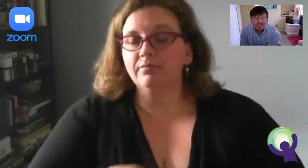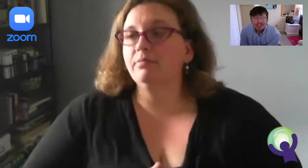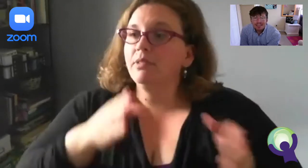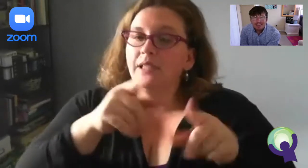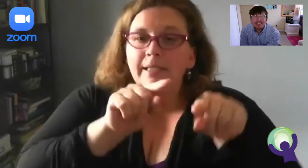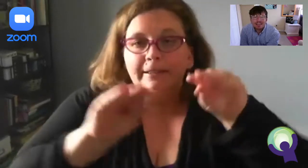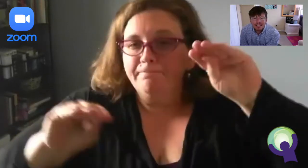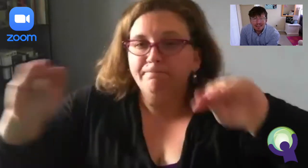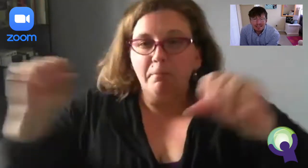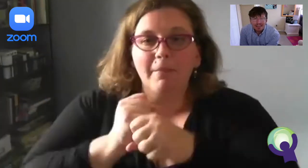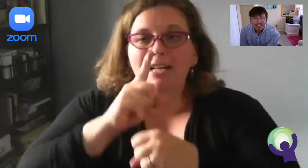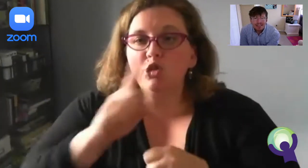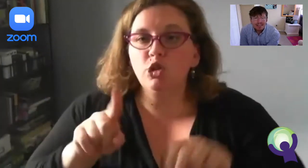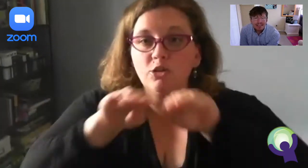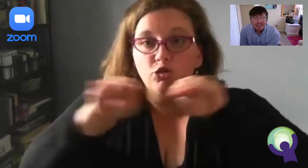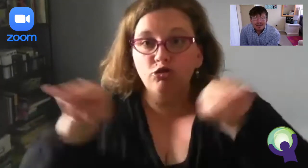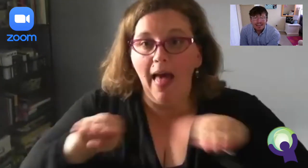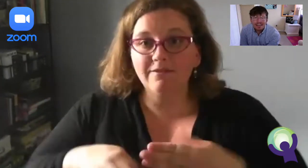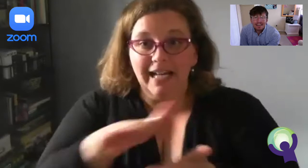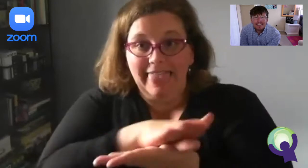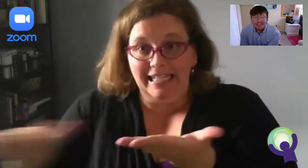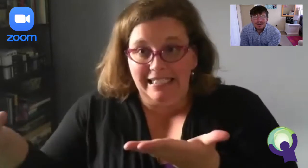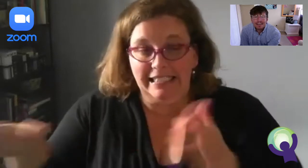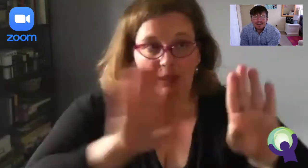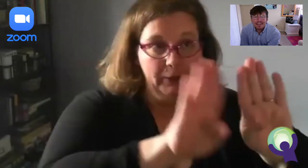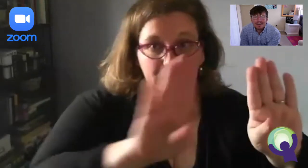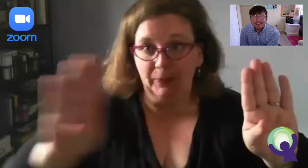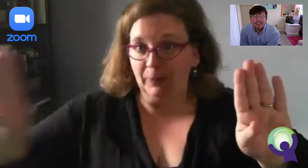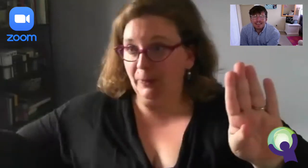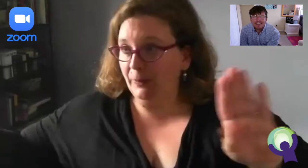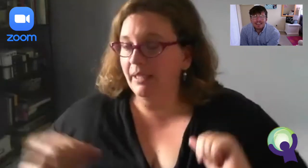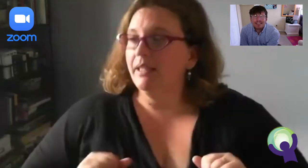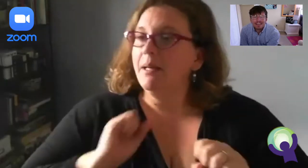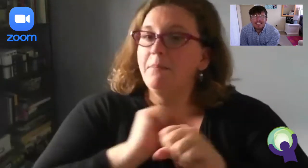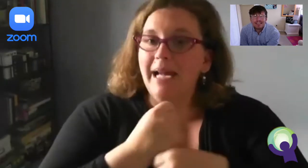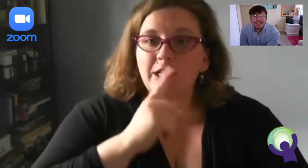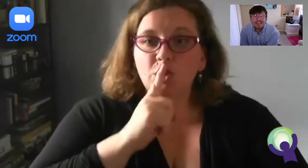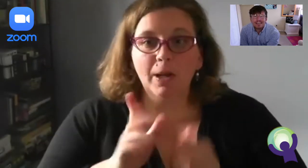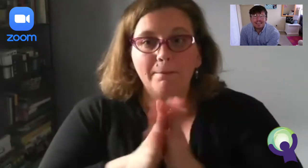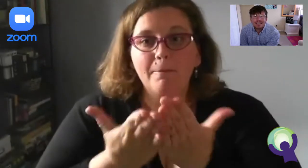was plenty of inventory on the shelves and making sure that the shelves were clean and orderly